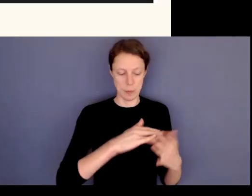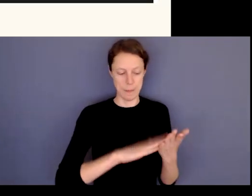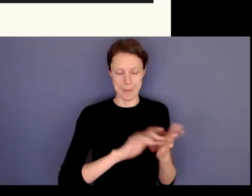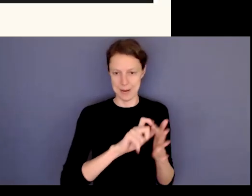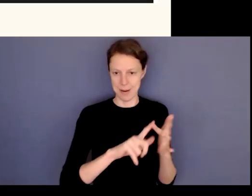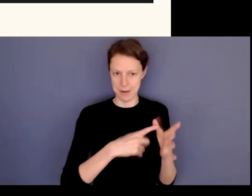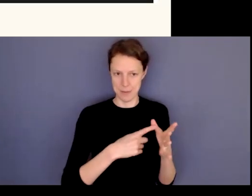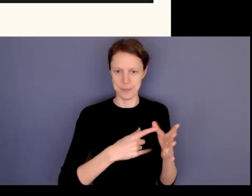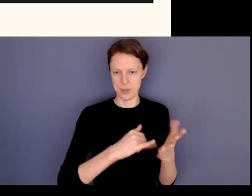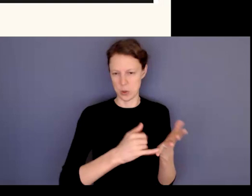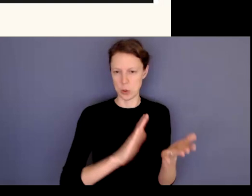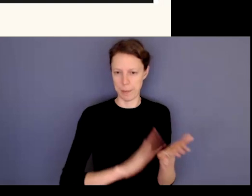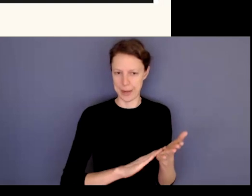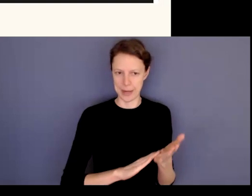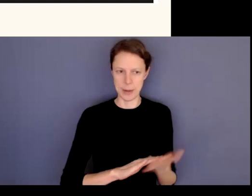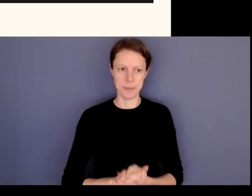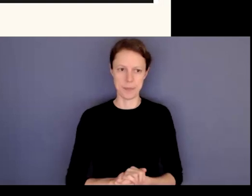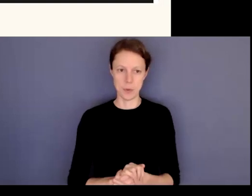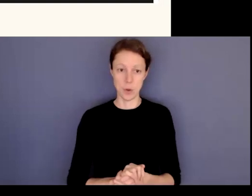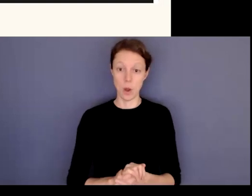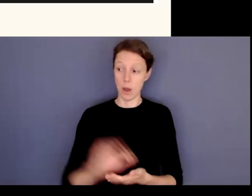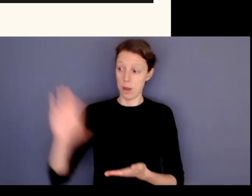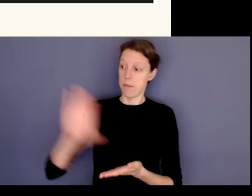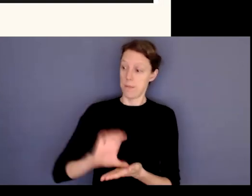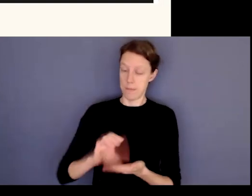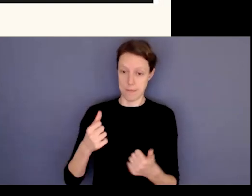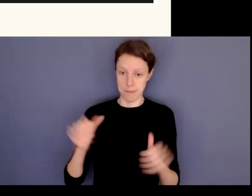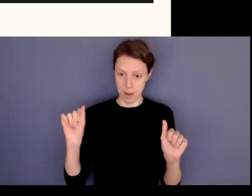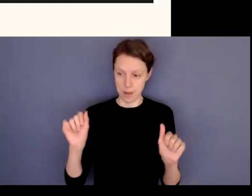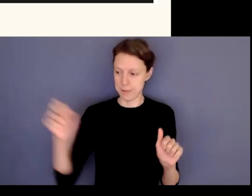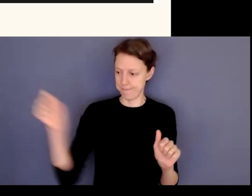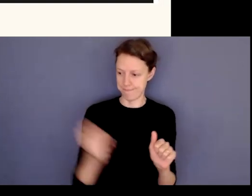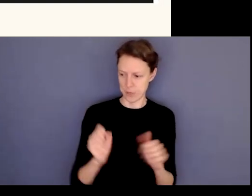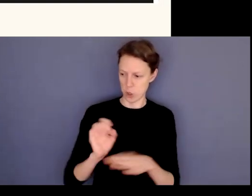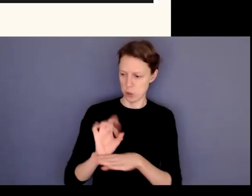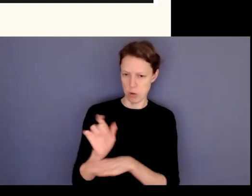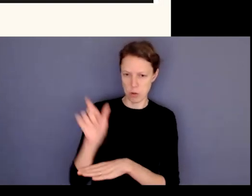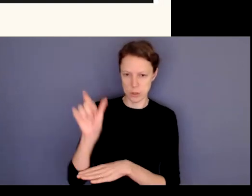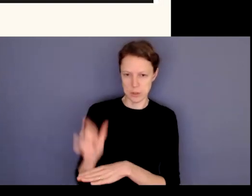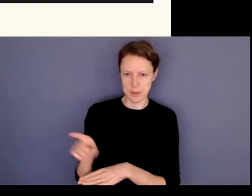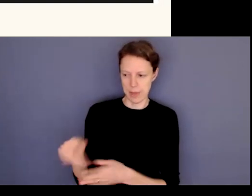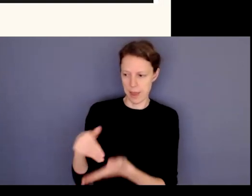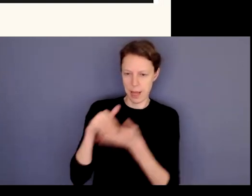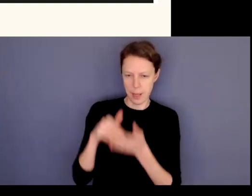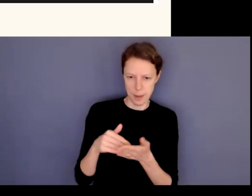in a media consultant to help us conduct workshops with young people and synthesise the outcomes. So by young people, we